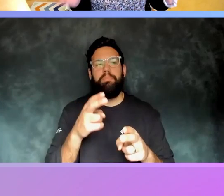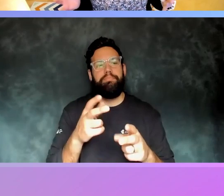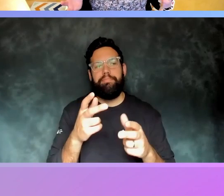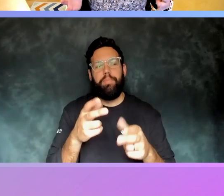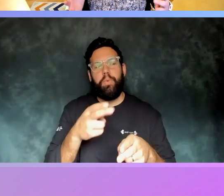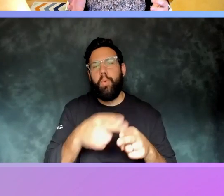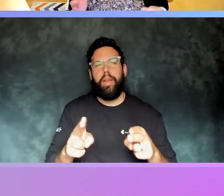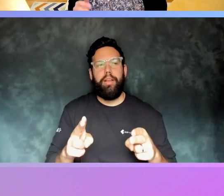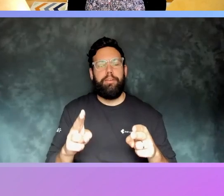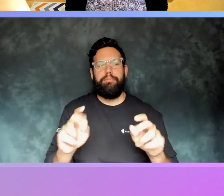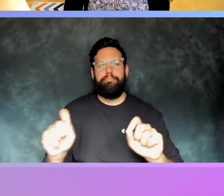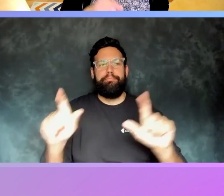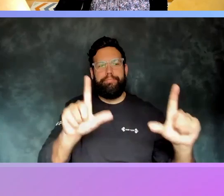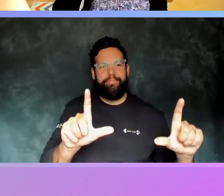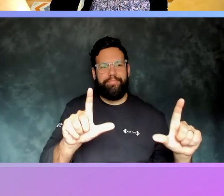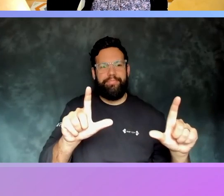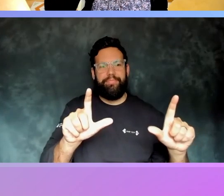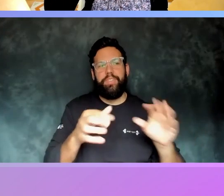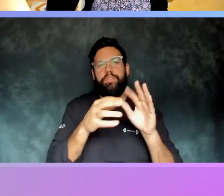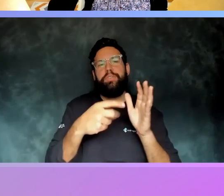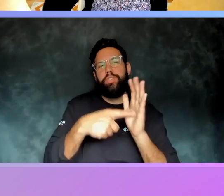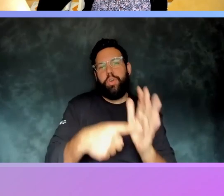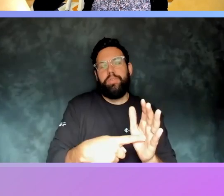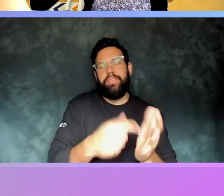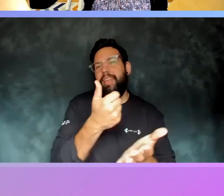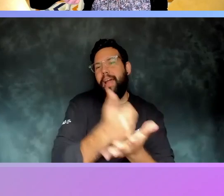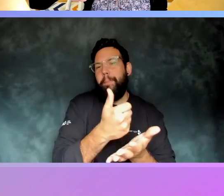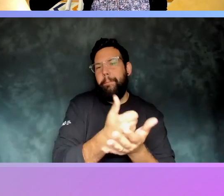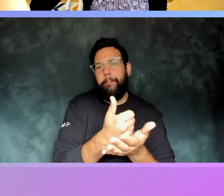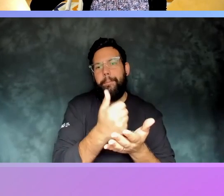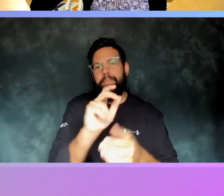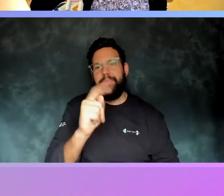53.8%, 2021 it's 54.4%, and 2022 it's 46.1% point. The